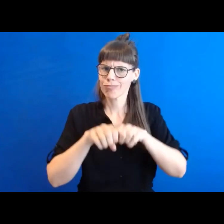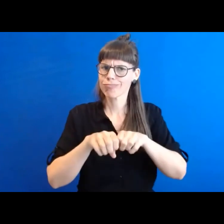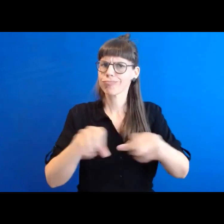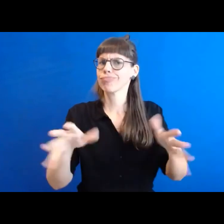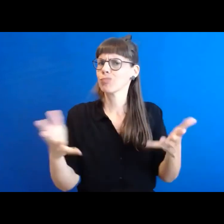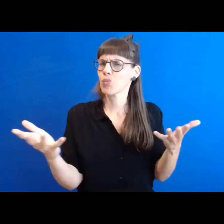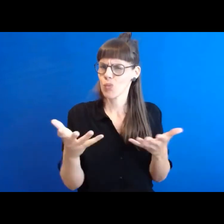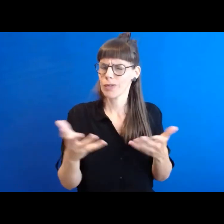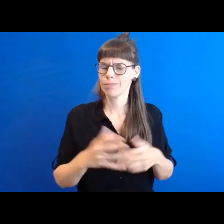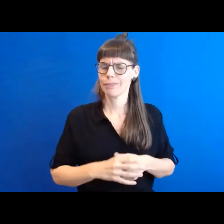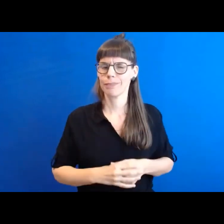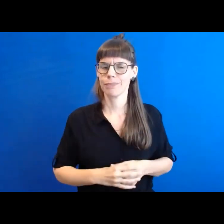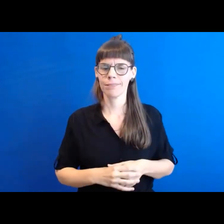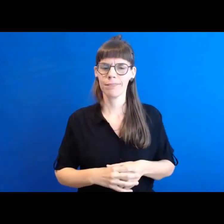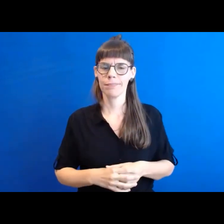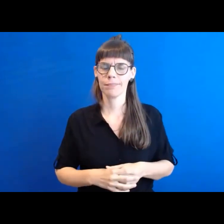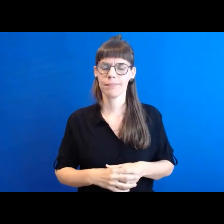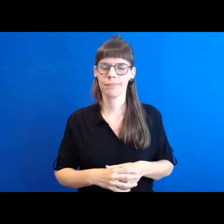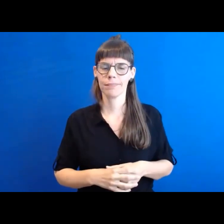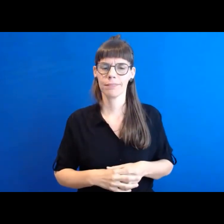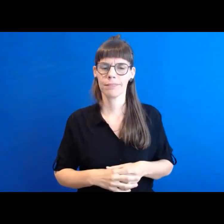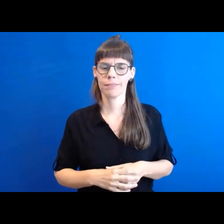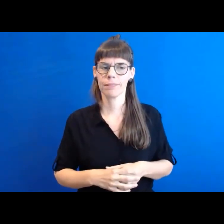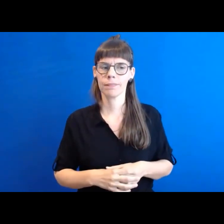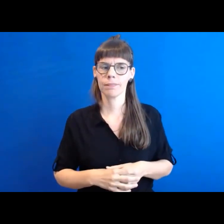what it will be published in July. I'm going to speak about